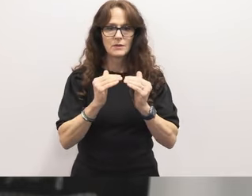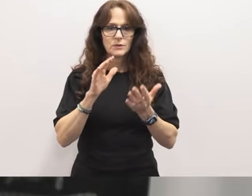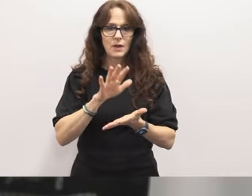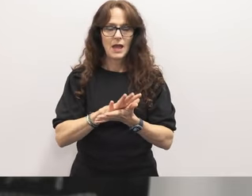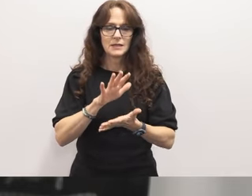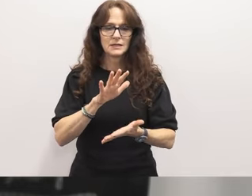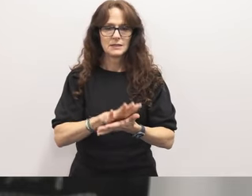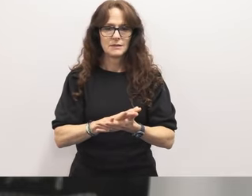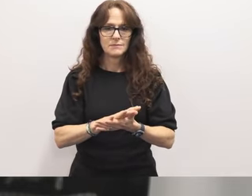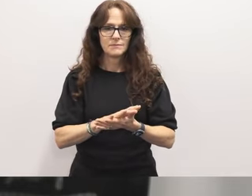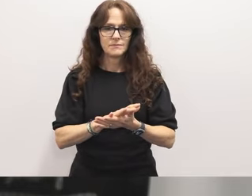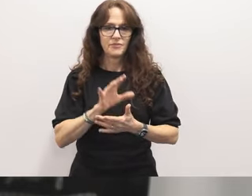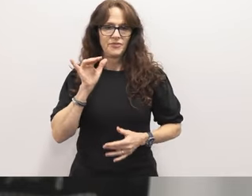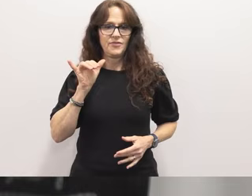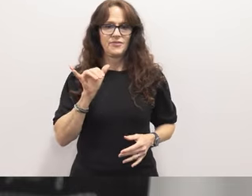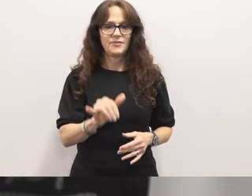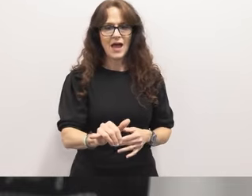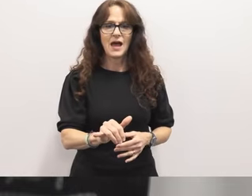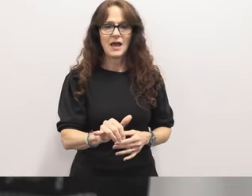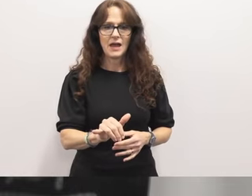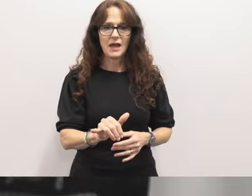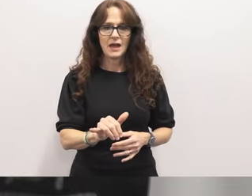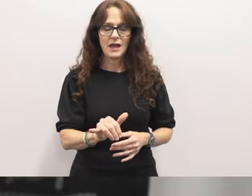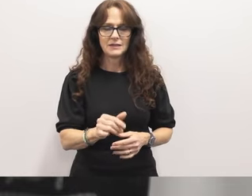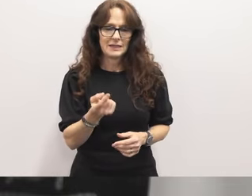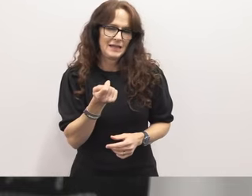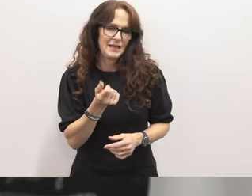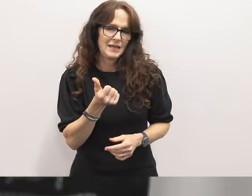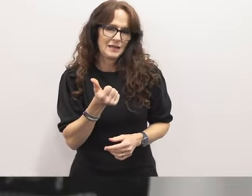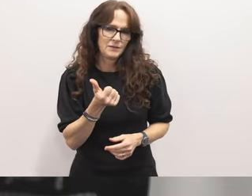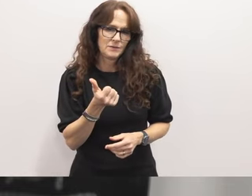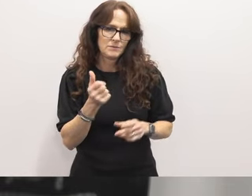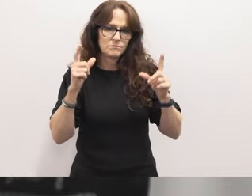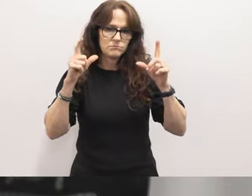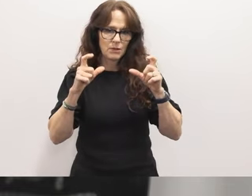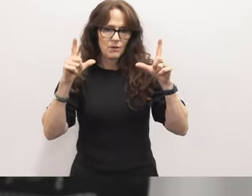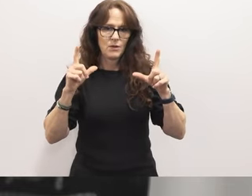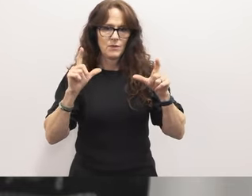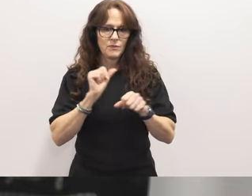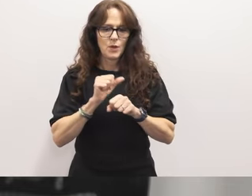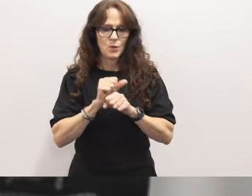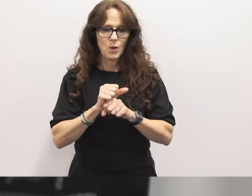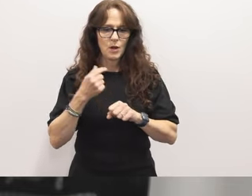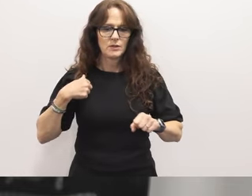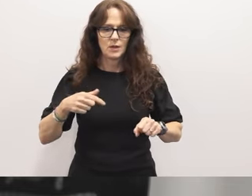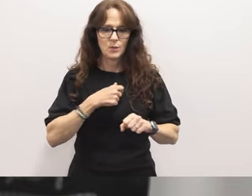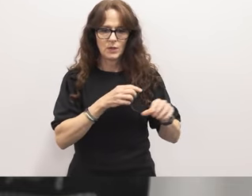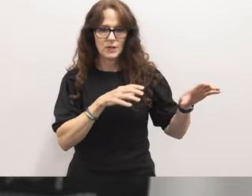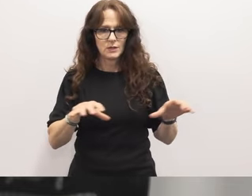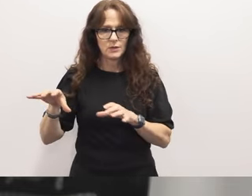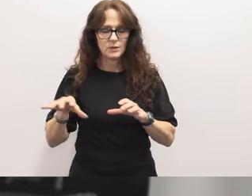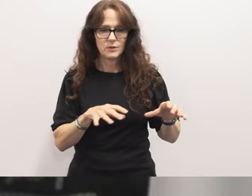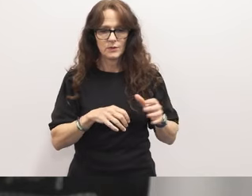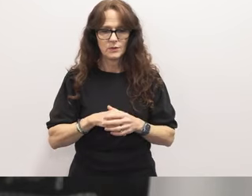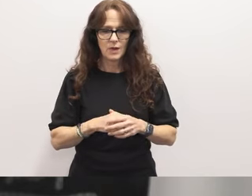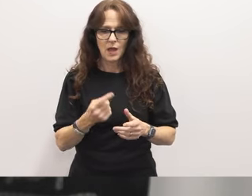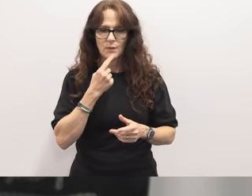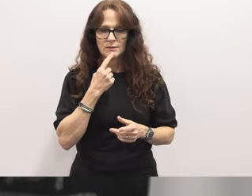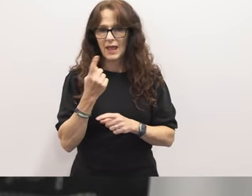And so that is just a little snapshot of the work that we've been doing. And I just wanna say that last year,